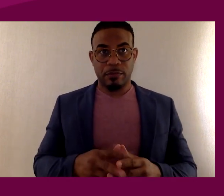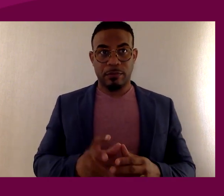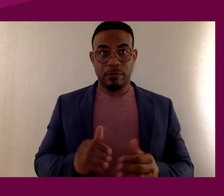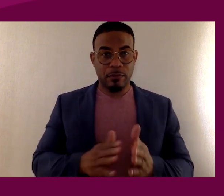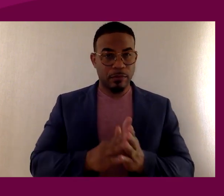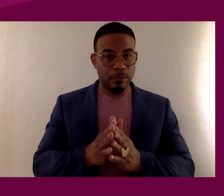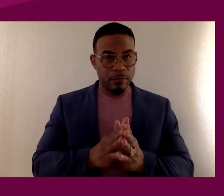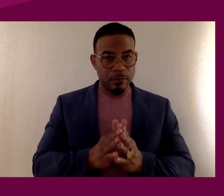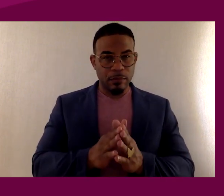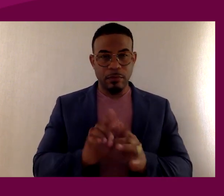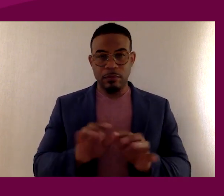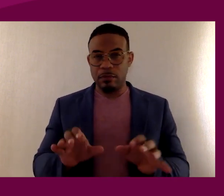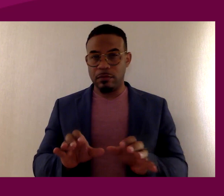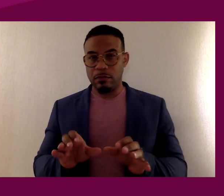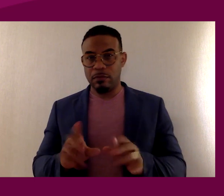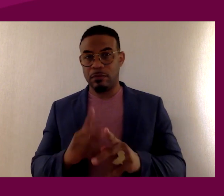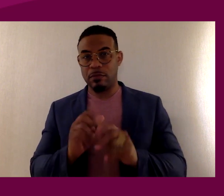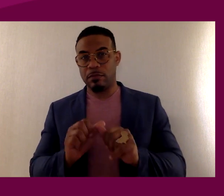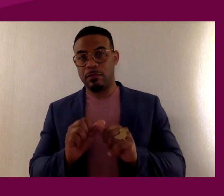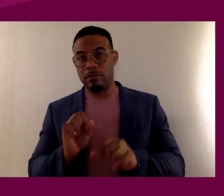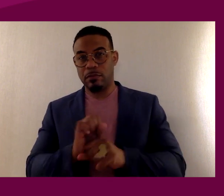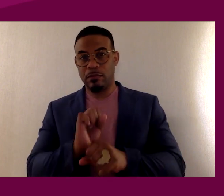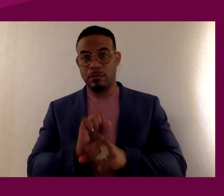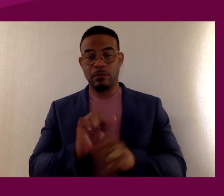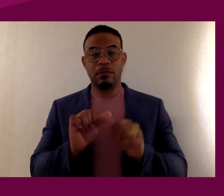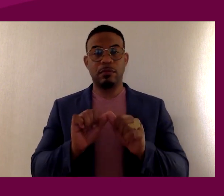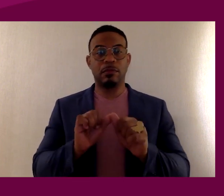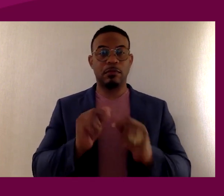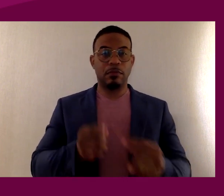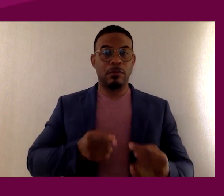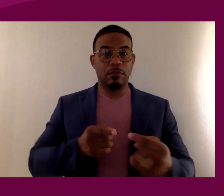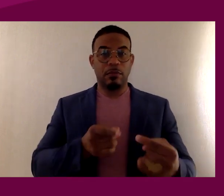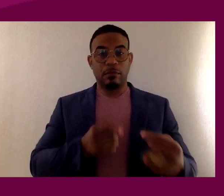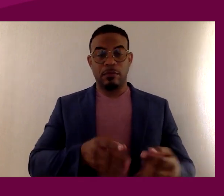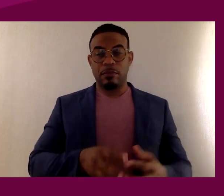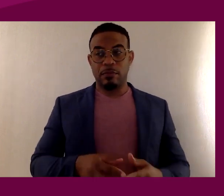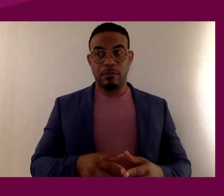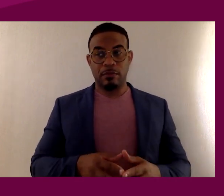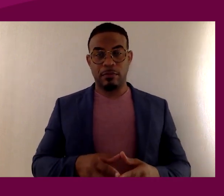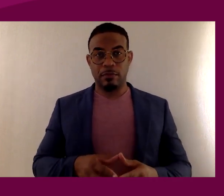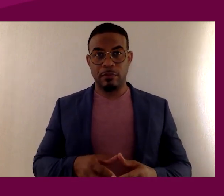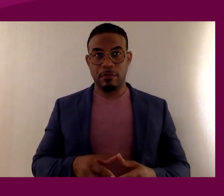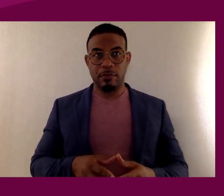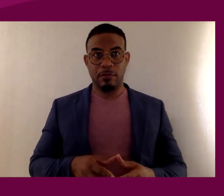the young people that are motivated to keep on working, keep on struggling.